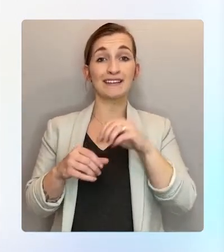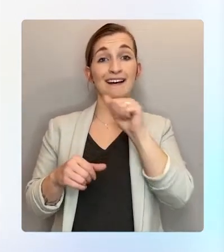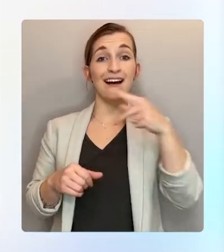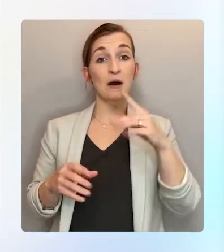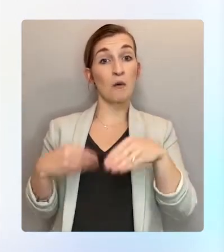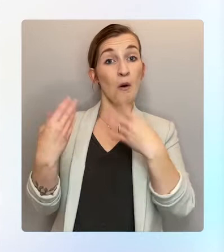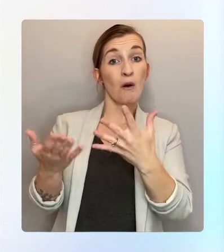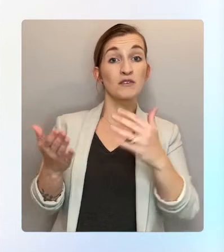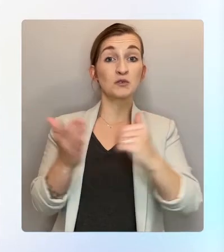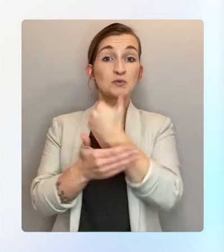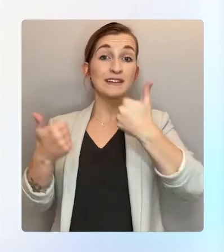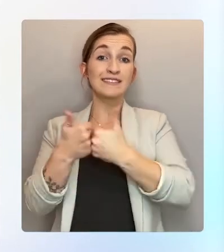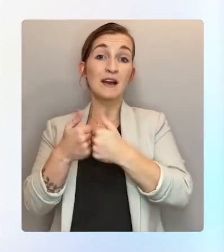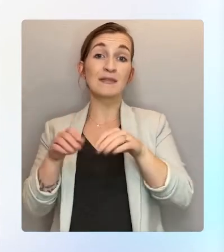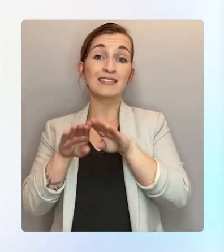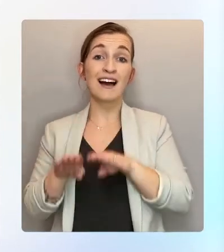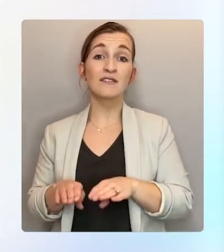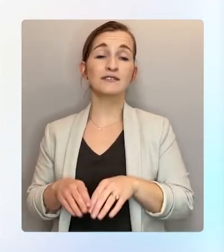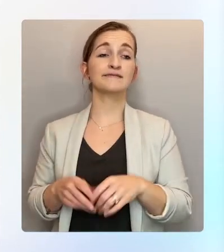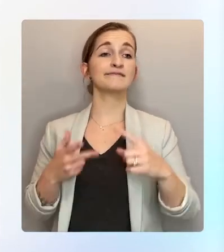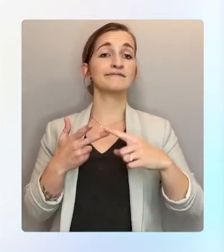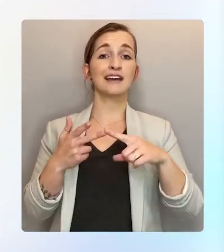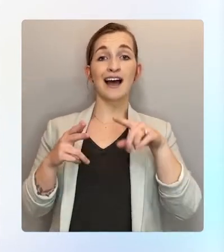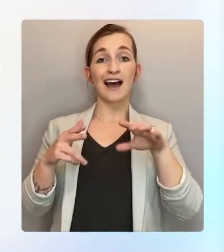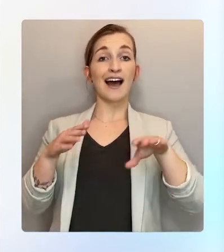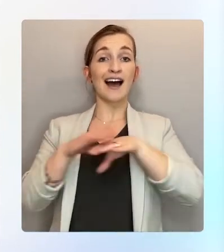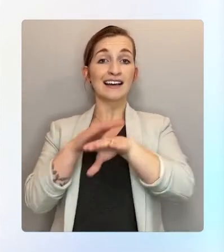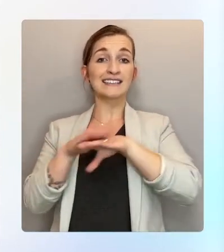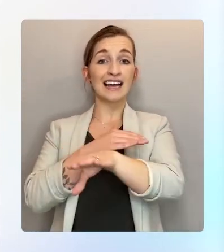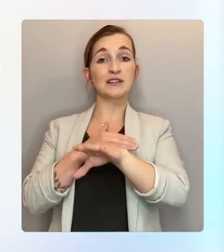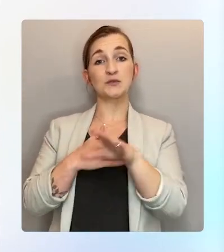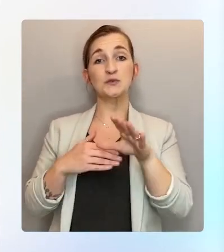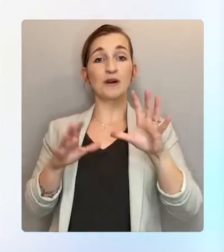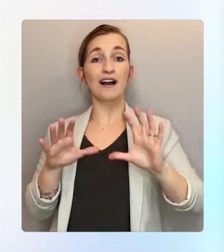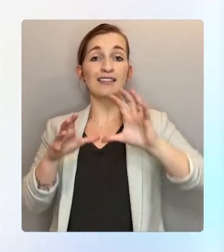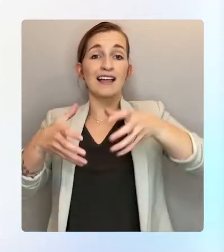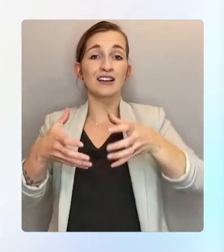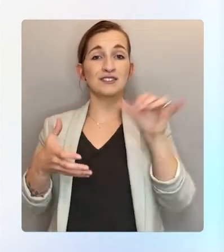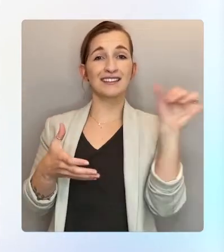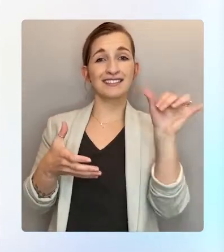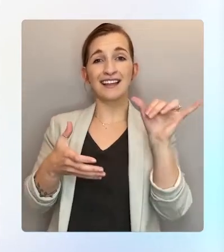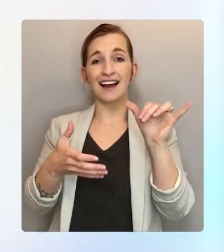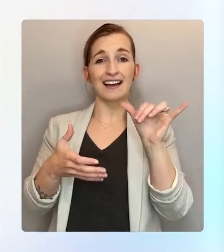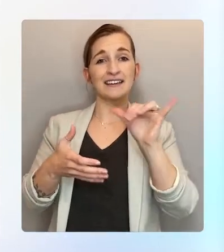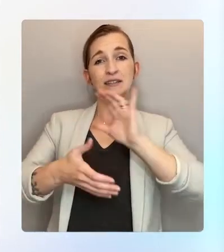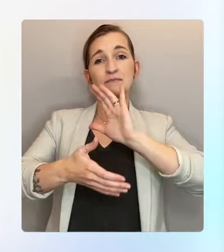access to collections of content like music packs, software as a service.